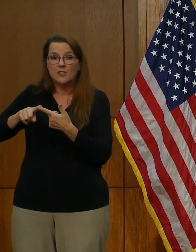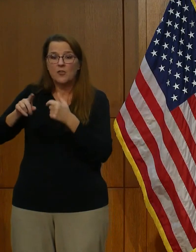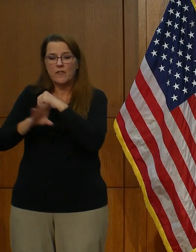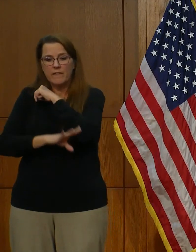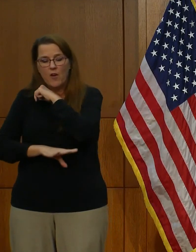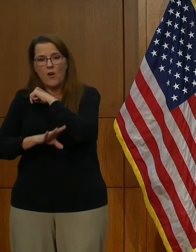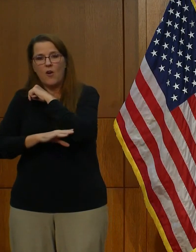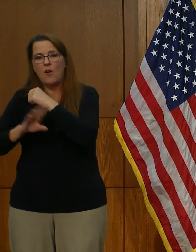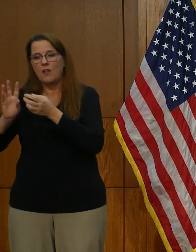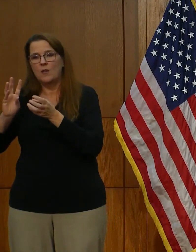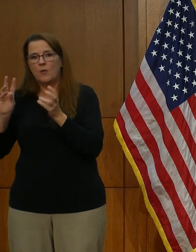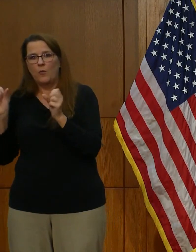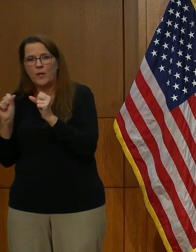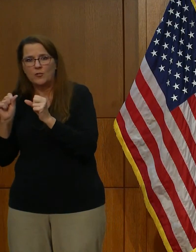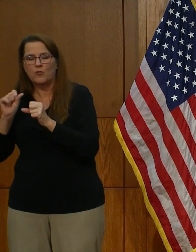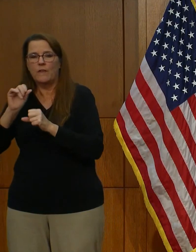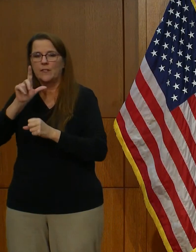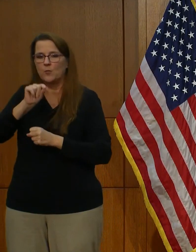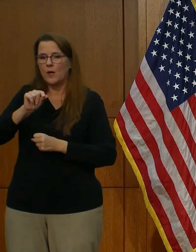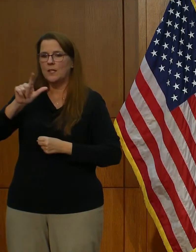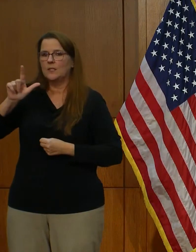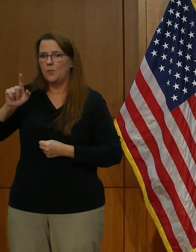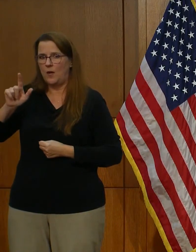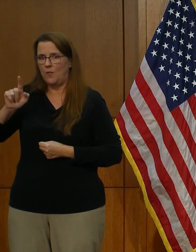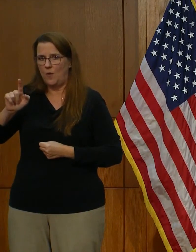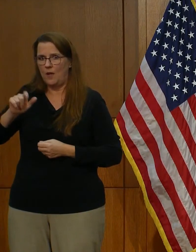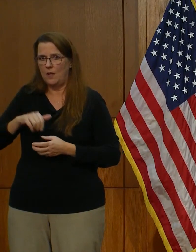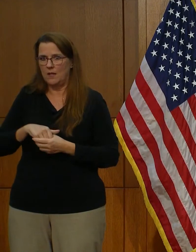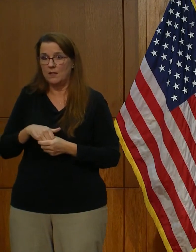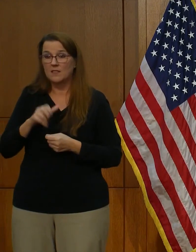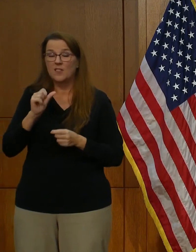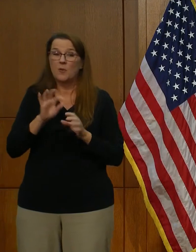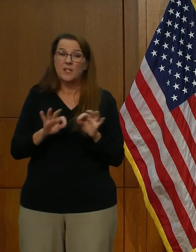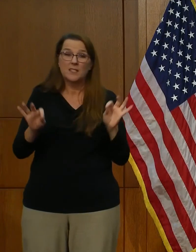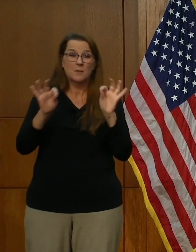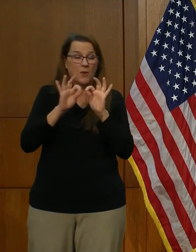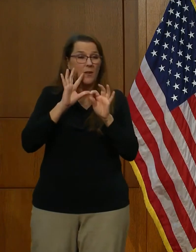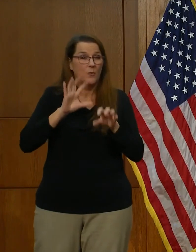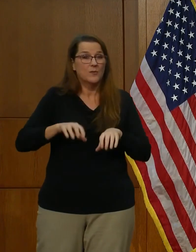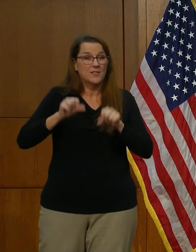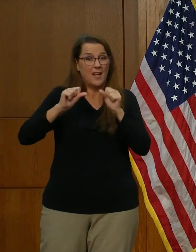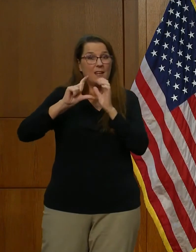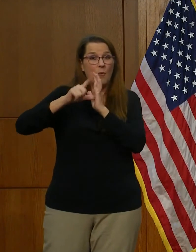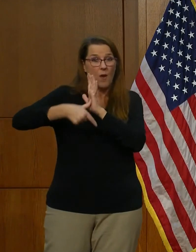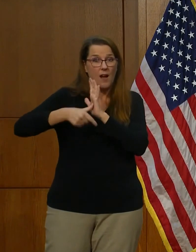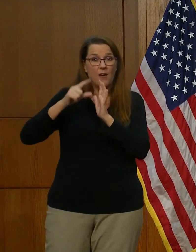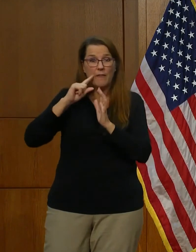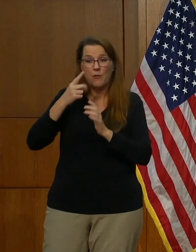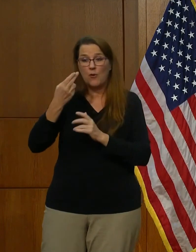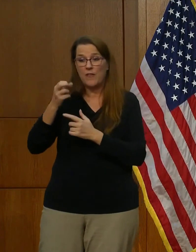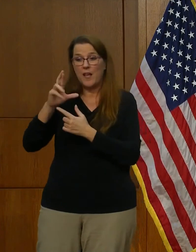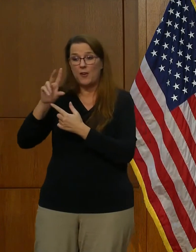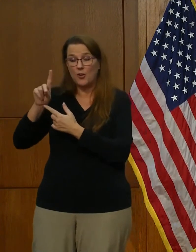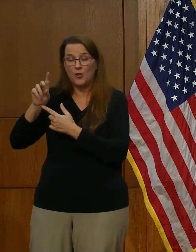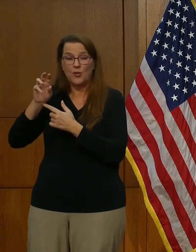WON'T BE COMPLETED UNTIL THE FALL OR WINTER OF 2021. SO THE